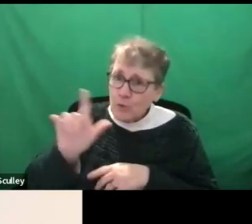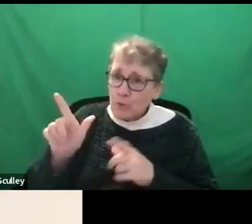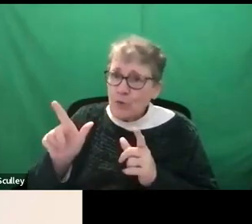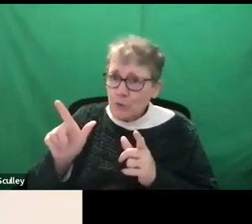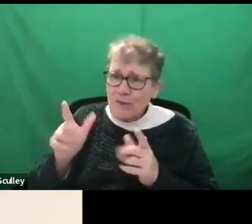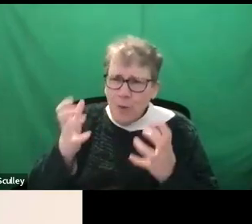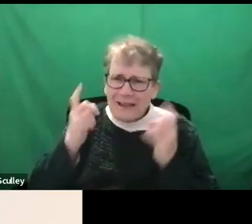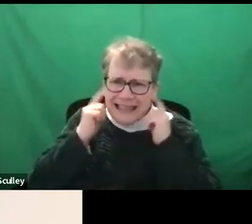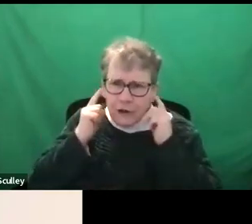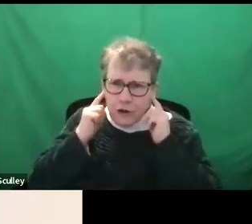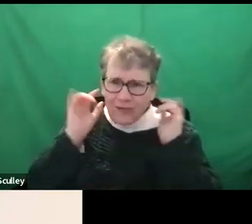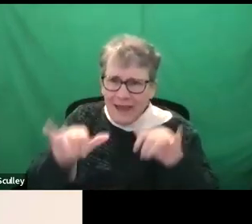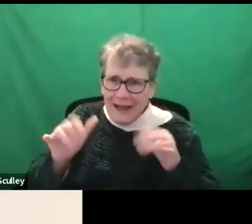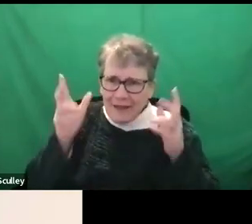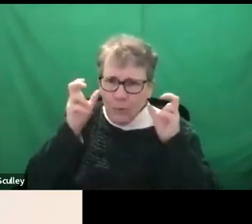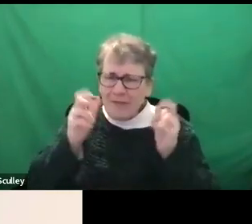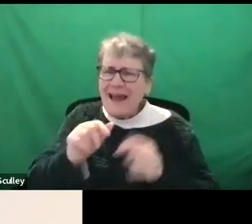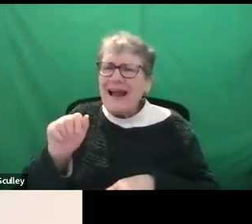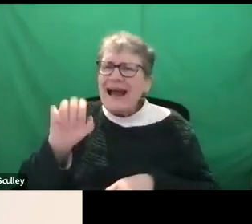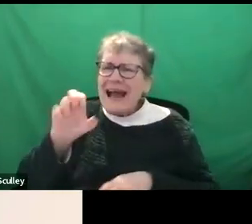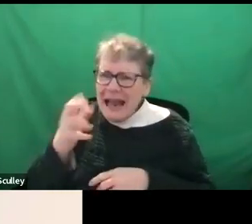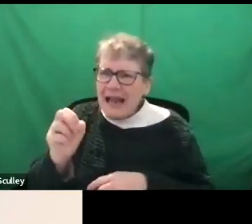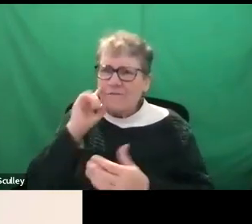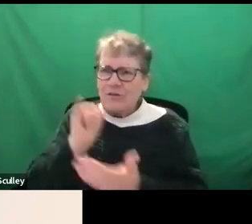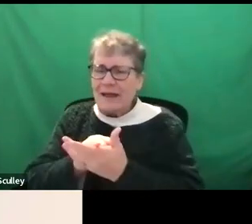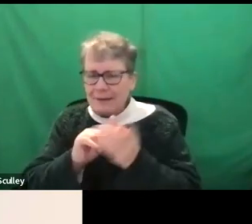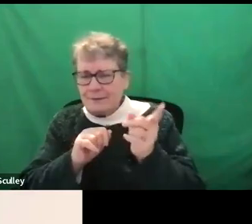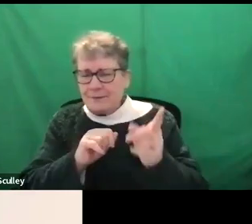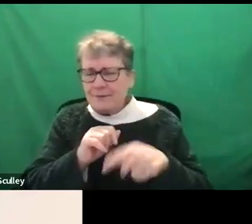uh... and grieve their child's deafness.